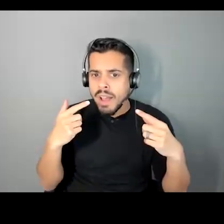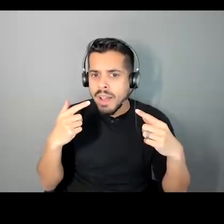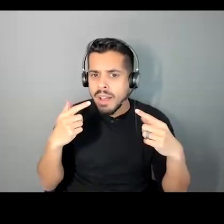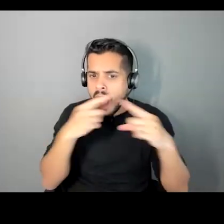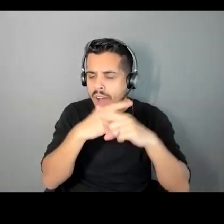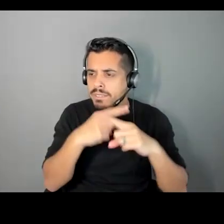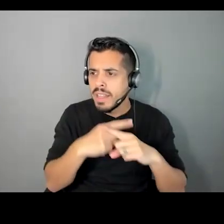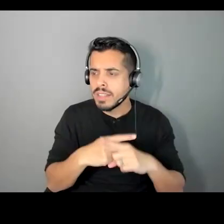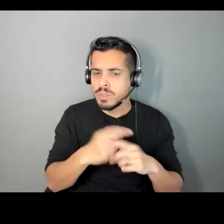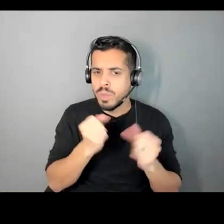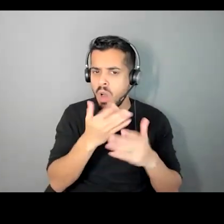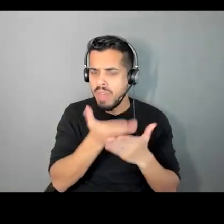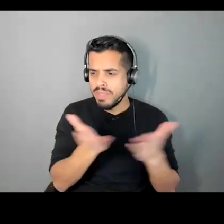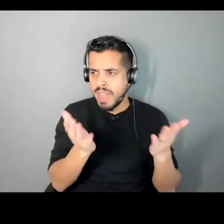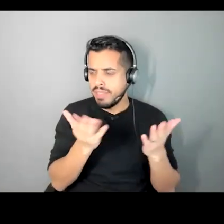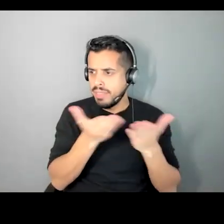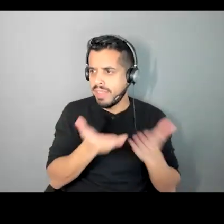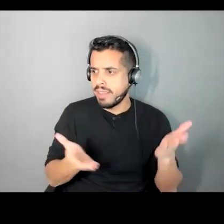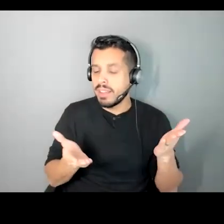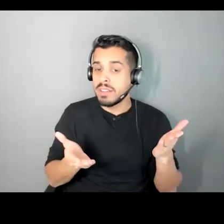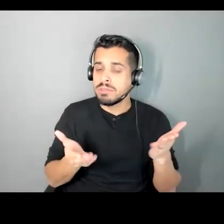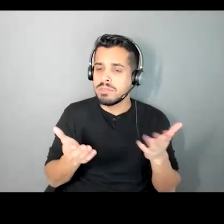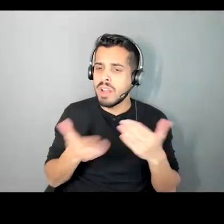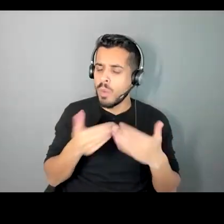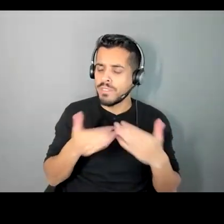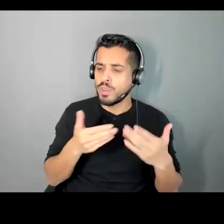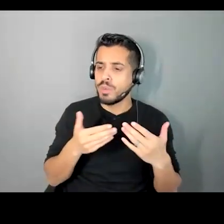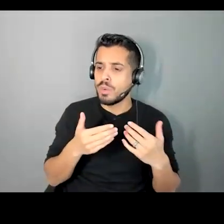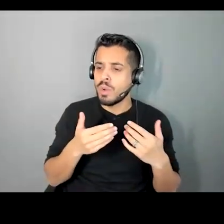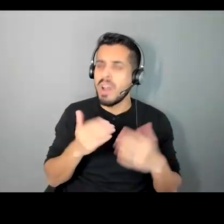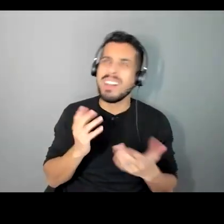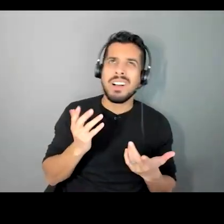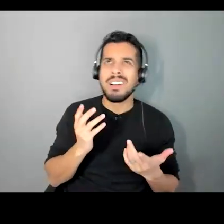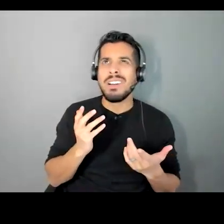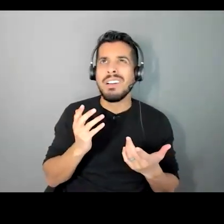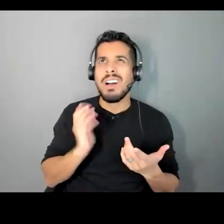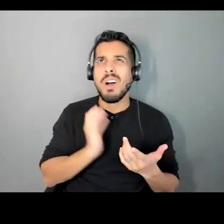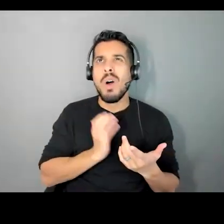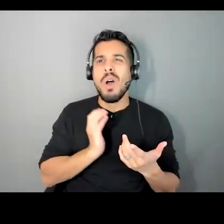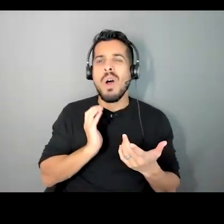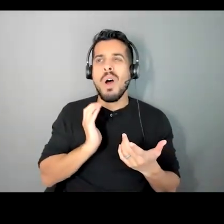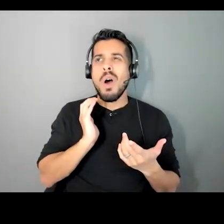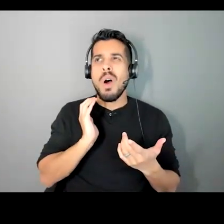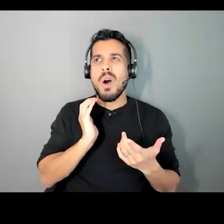So however, um... with that said, the-- 'cause our-- our-- our cohorts are very,